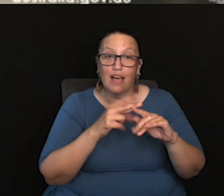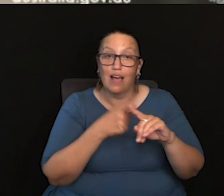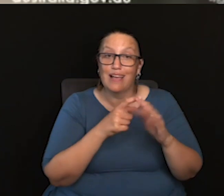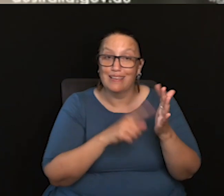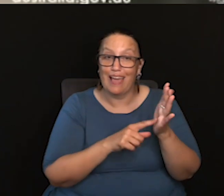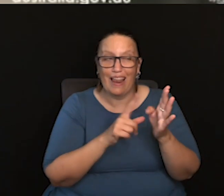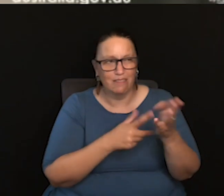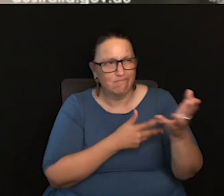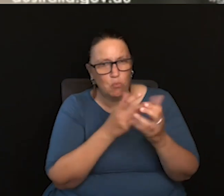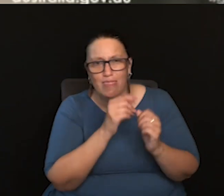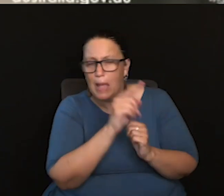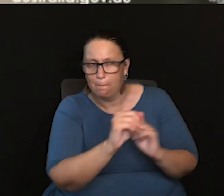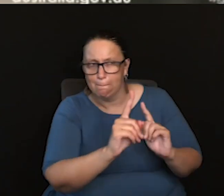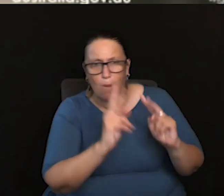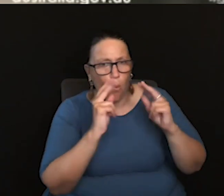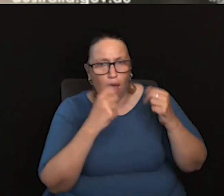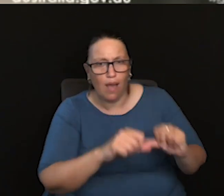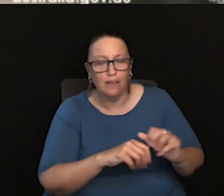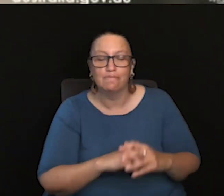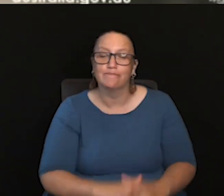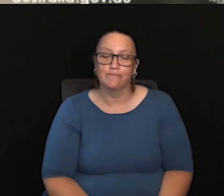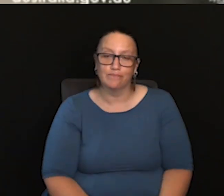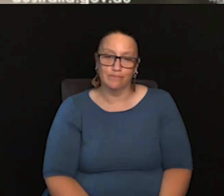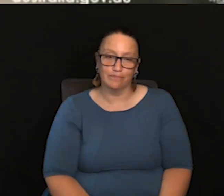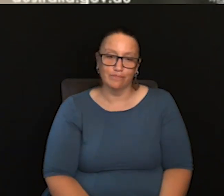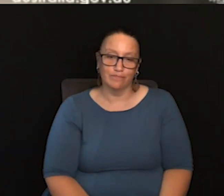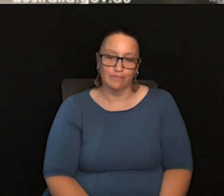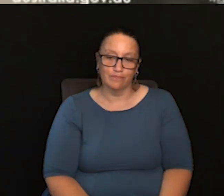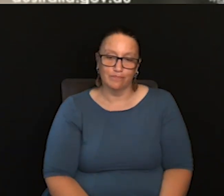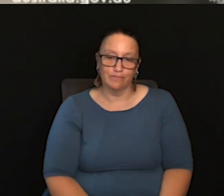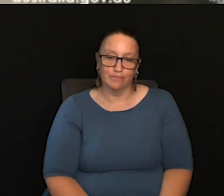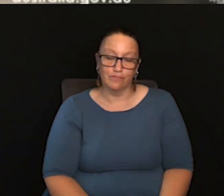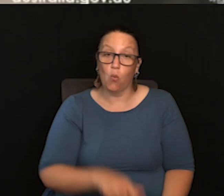we would need to vaccinate the whole nation again.